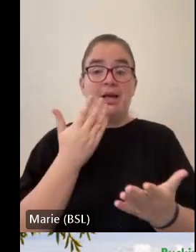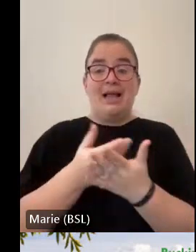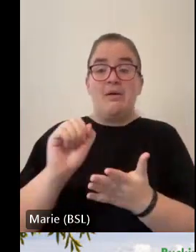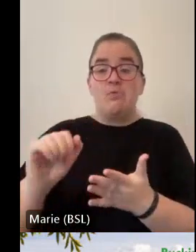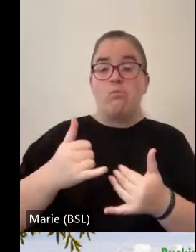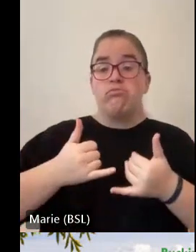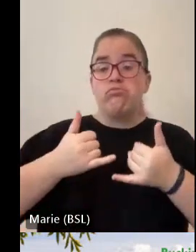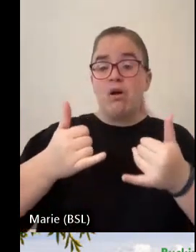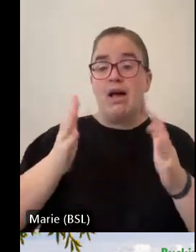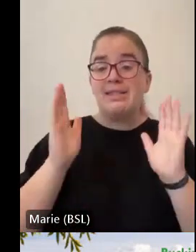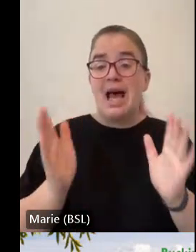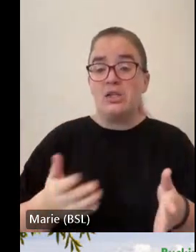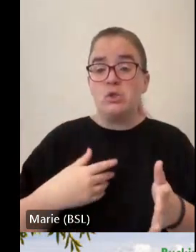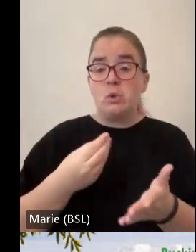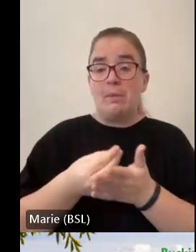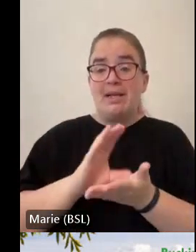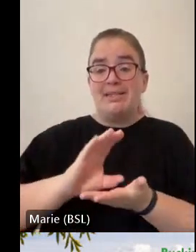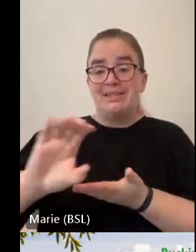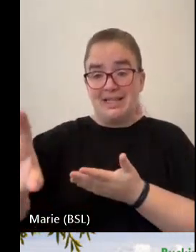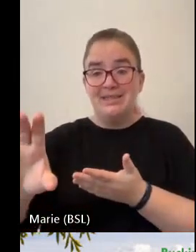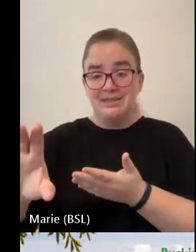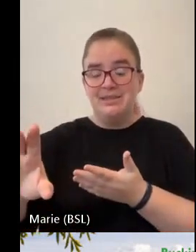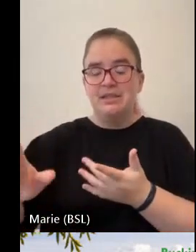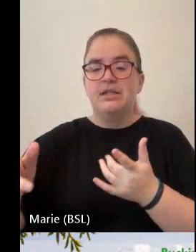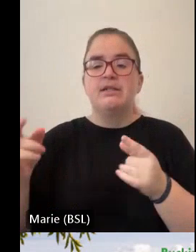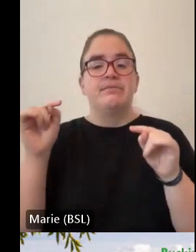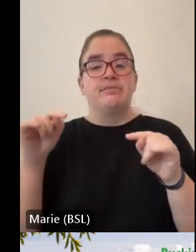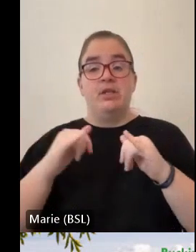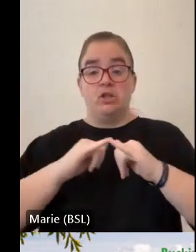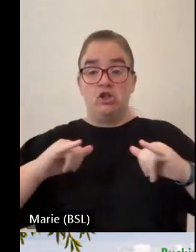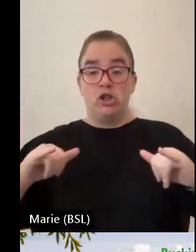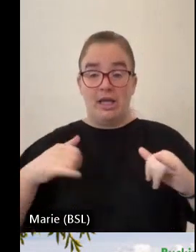claim your prize, you had to send off money and she was sending checks off.